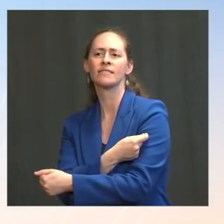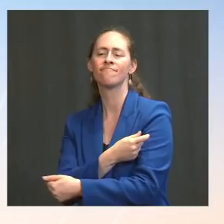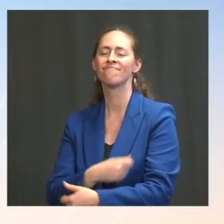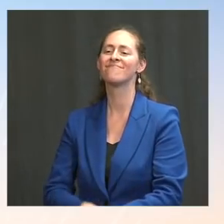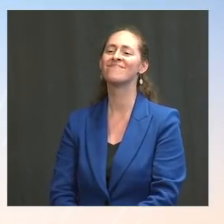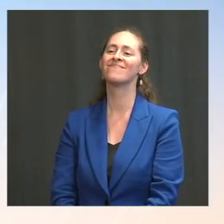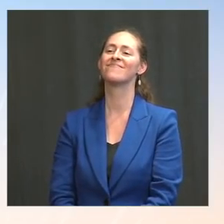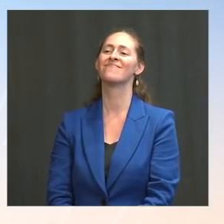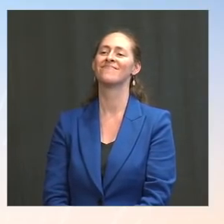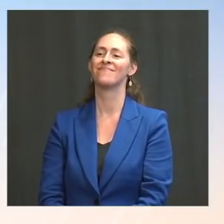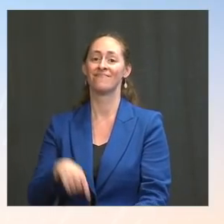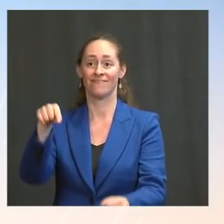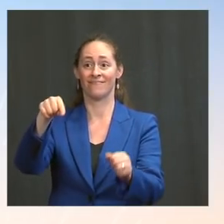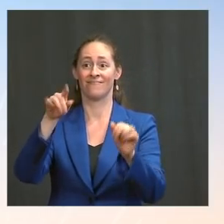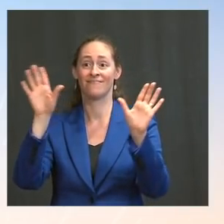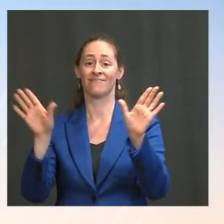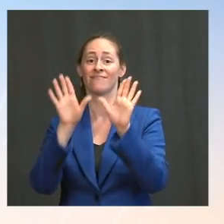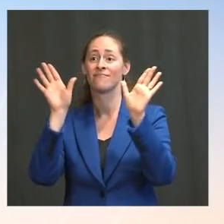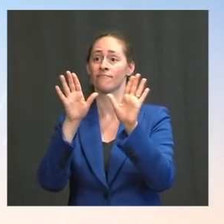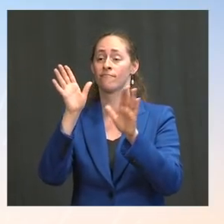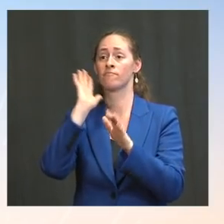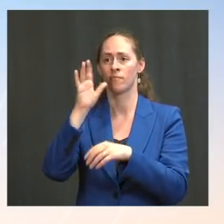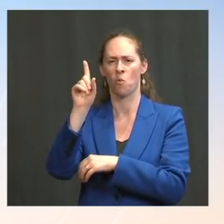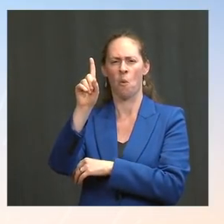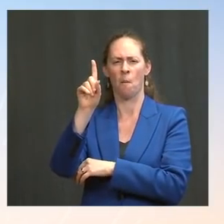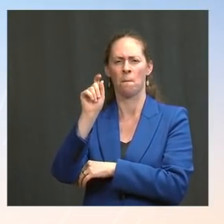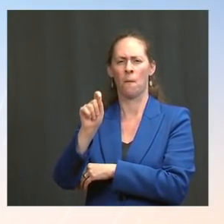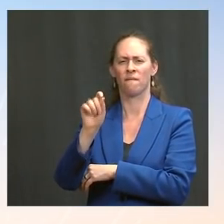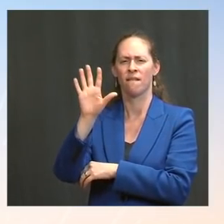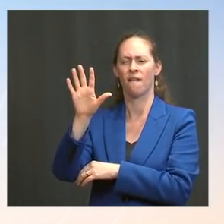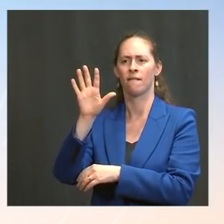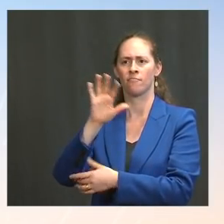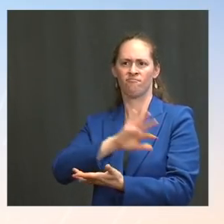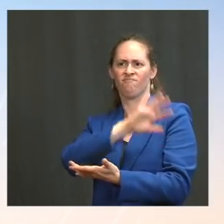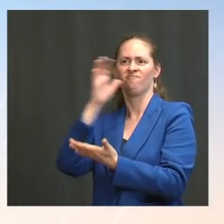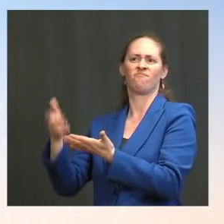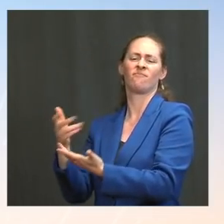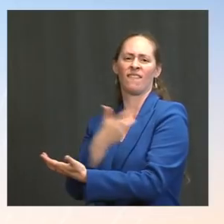we will send 1.5 million doses of Moderna to El Salvador. Sorry, I will do the week ahead.